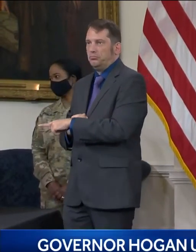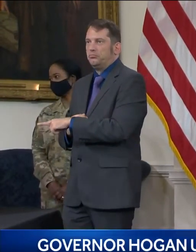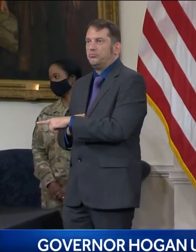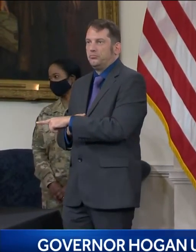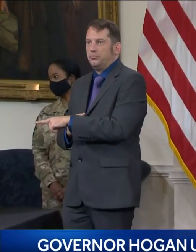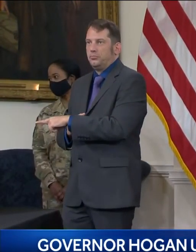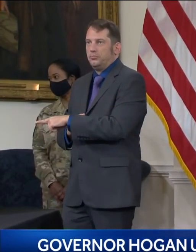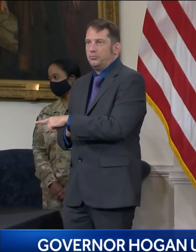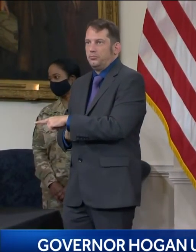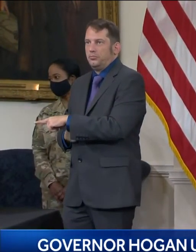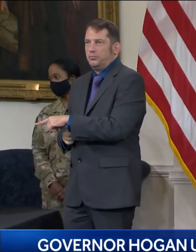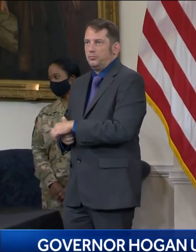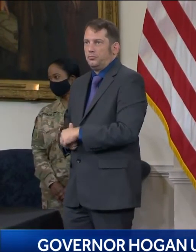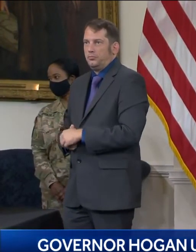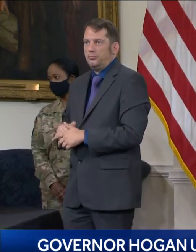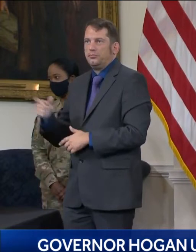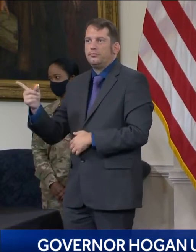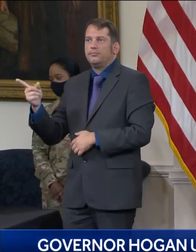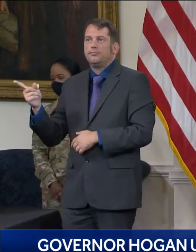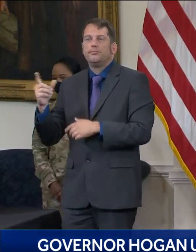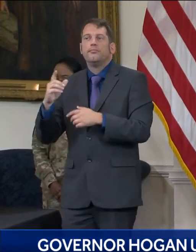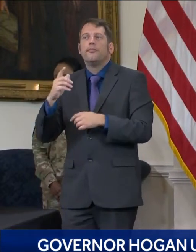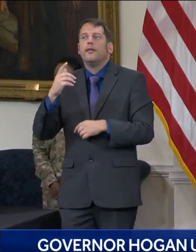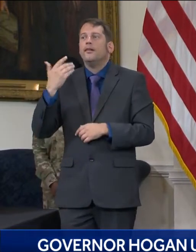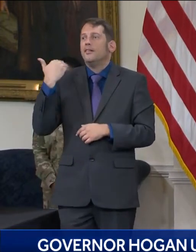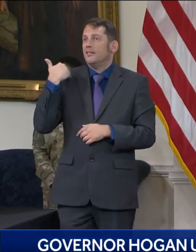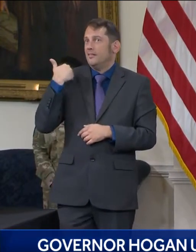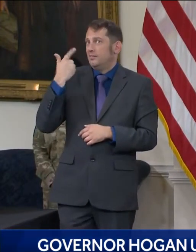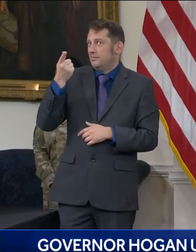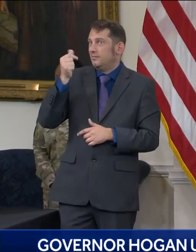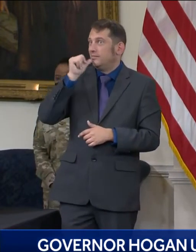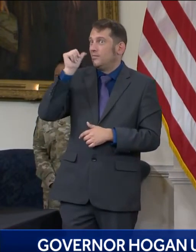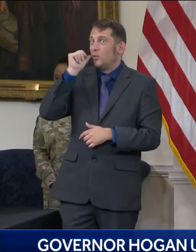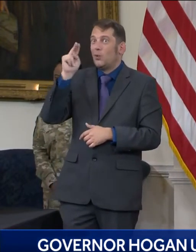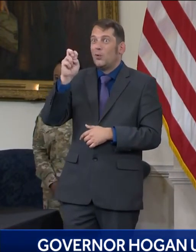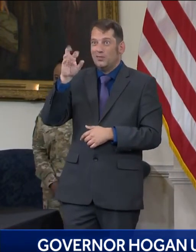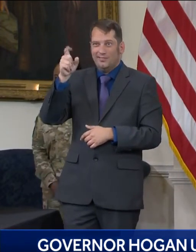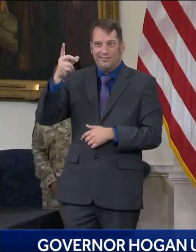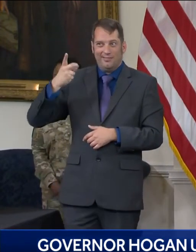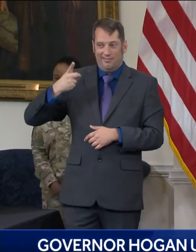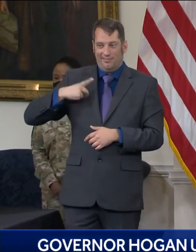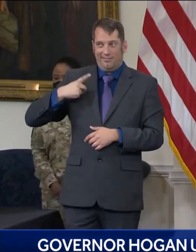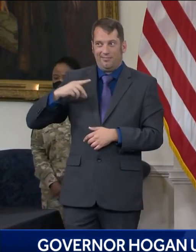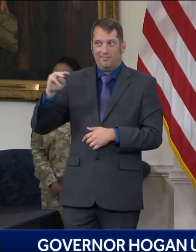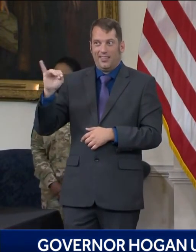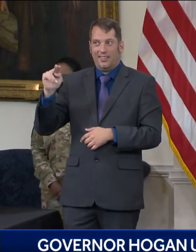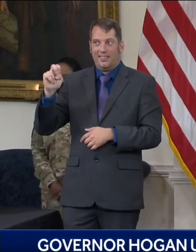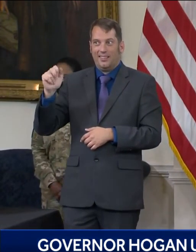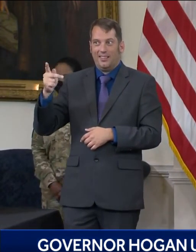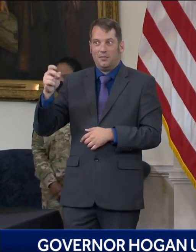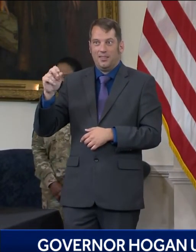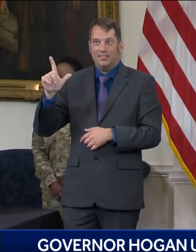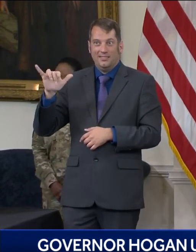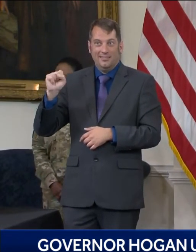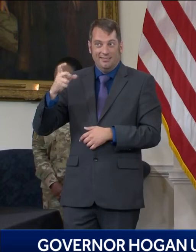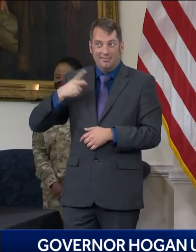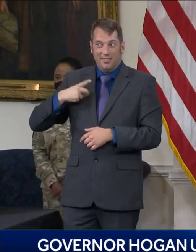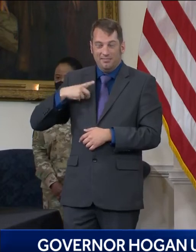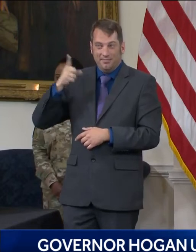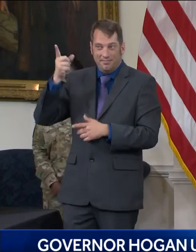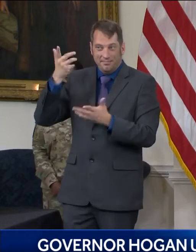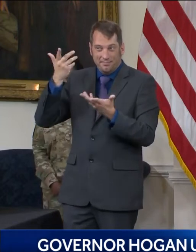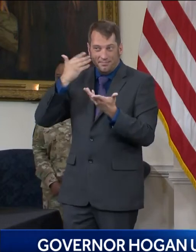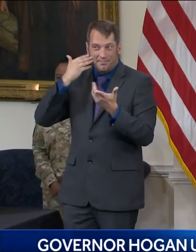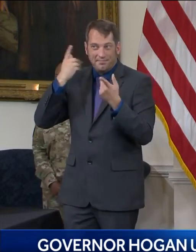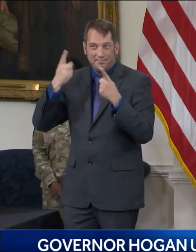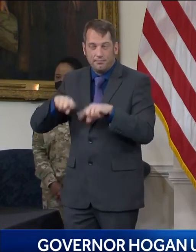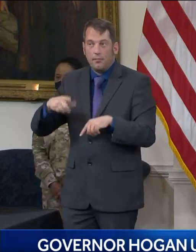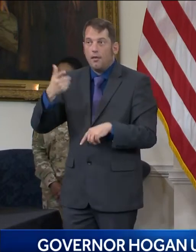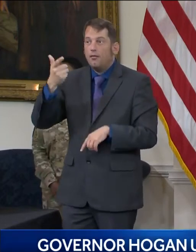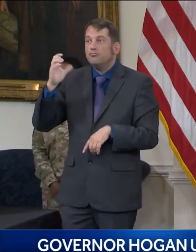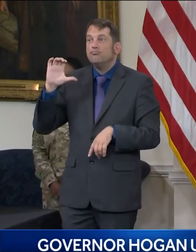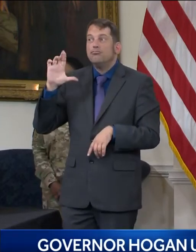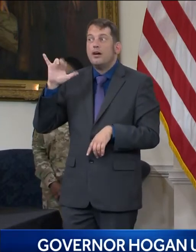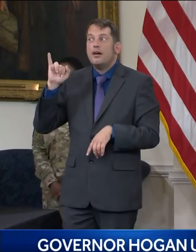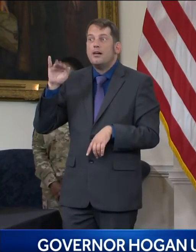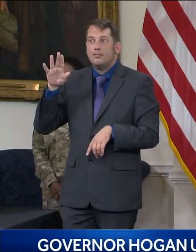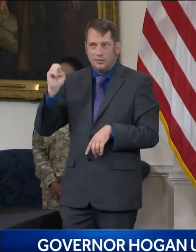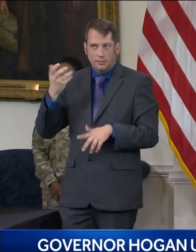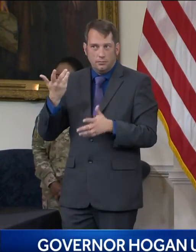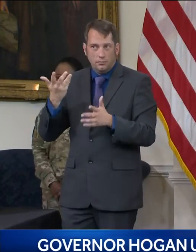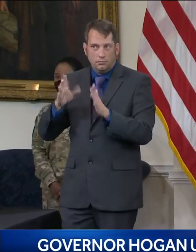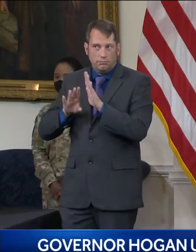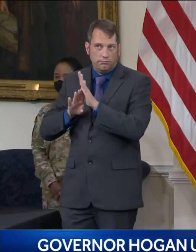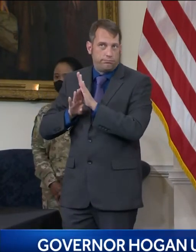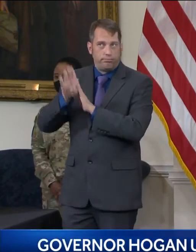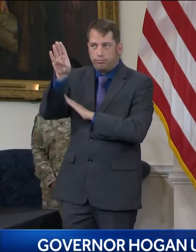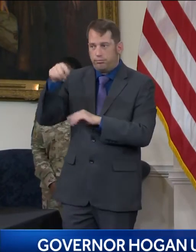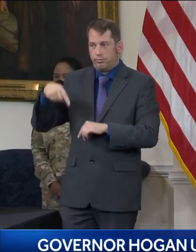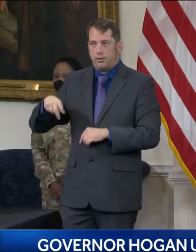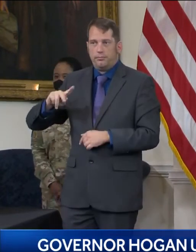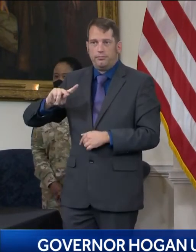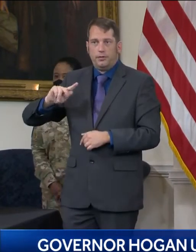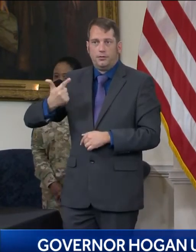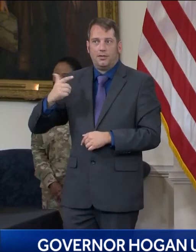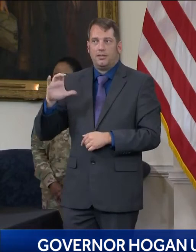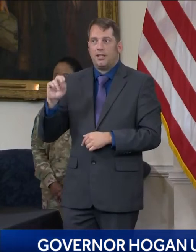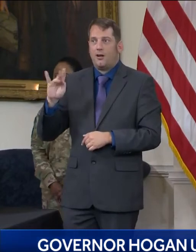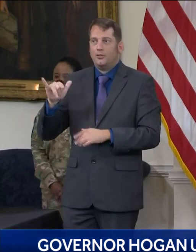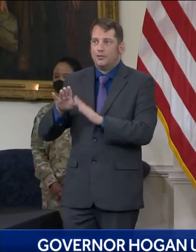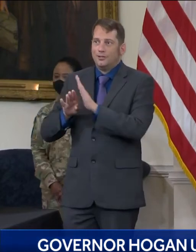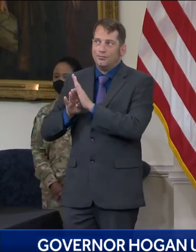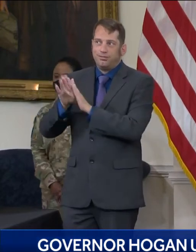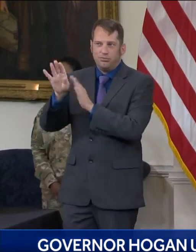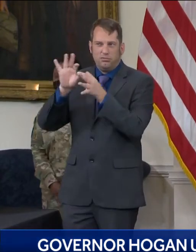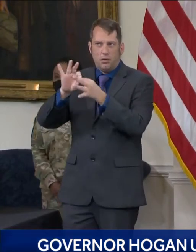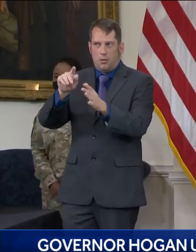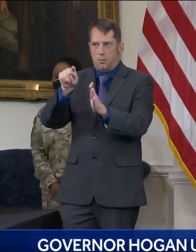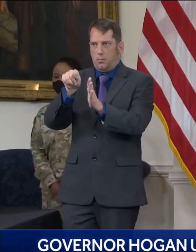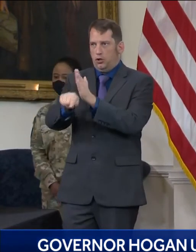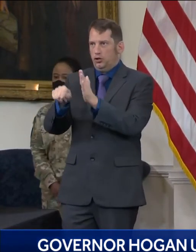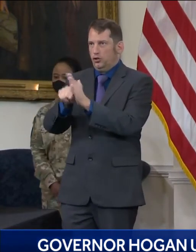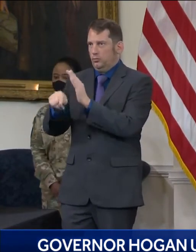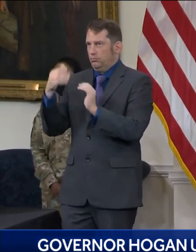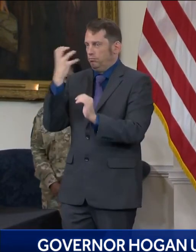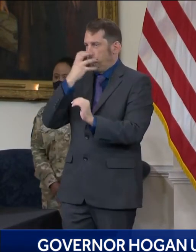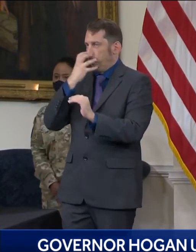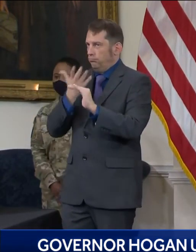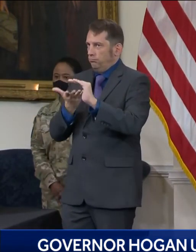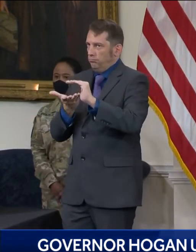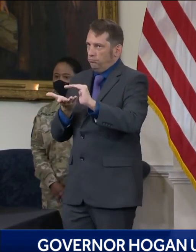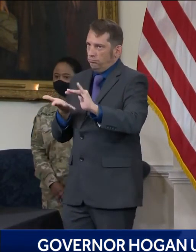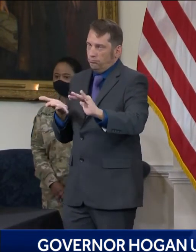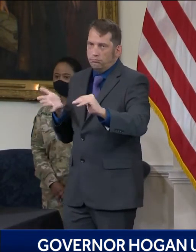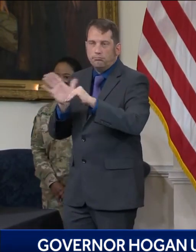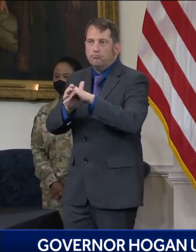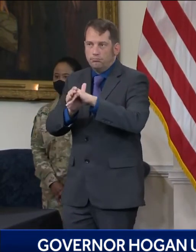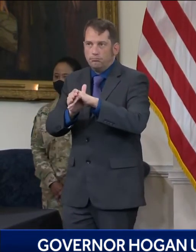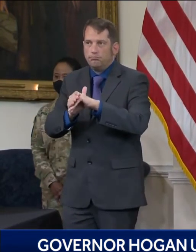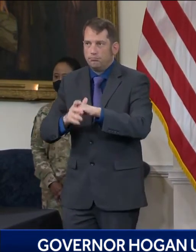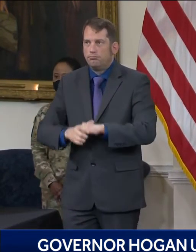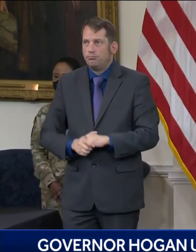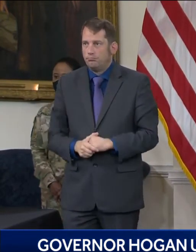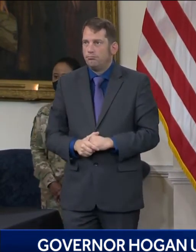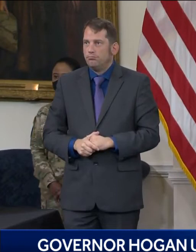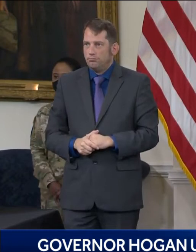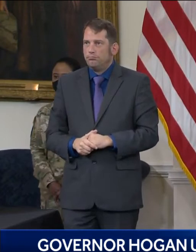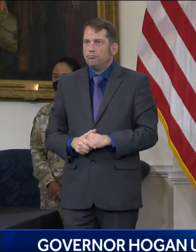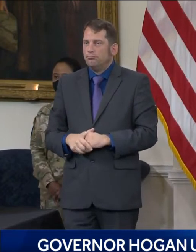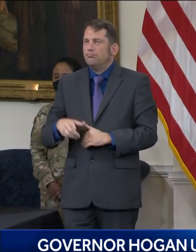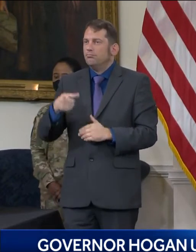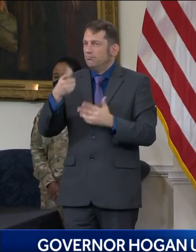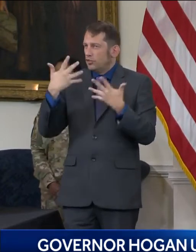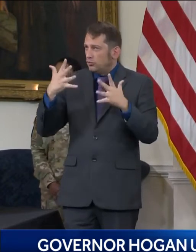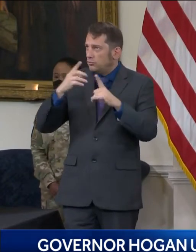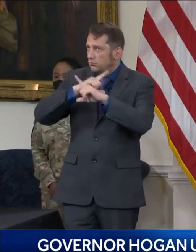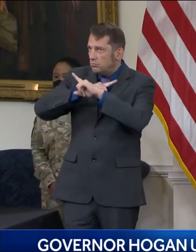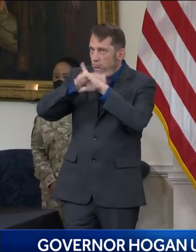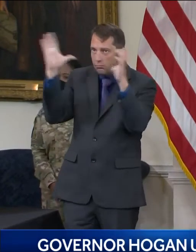[INDISCERNIBLE] GOV. HOGAN: IS NO QUESTION, WE